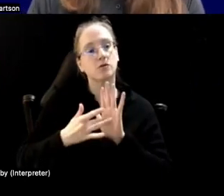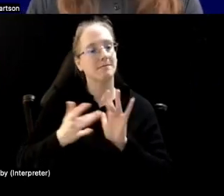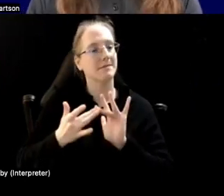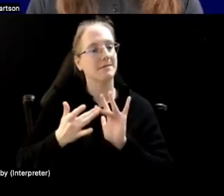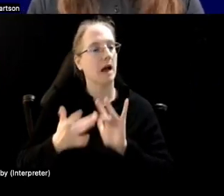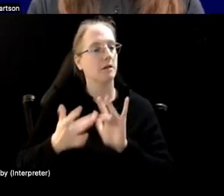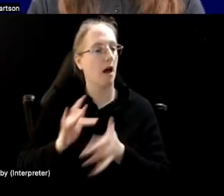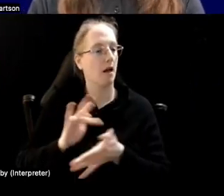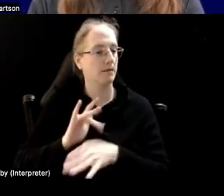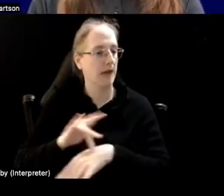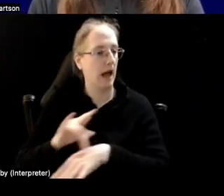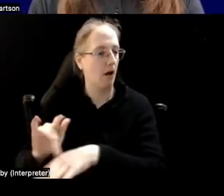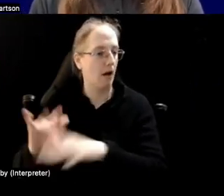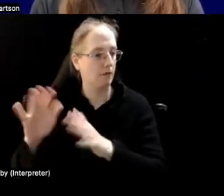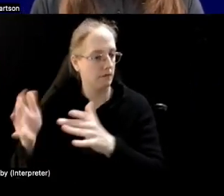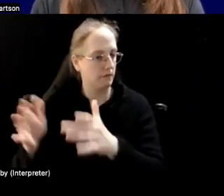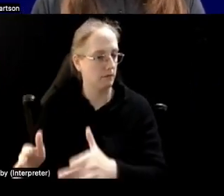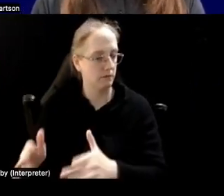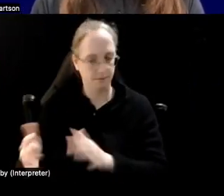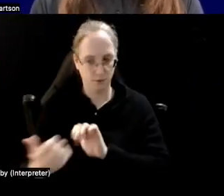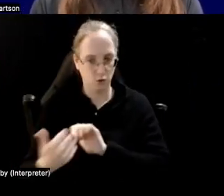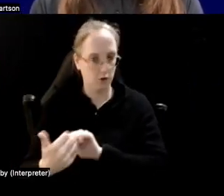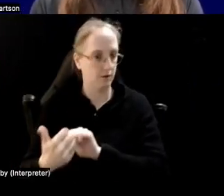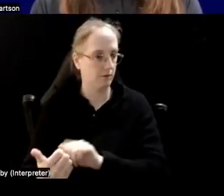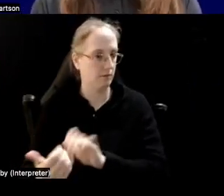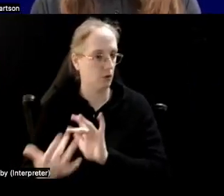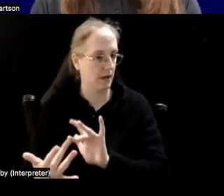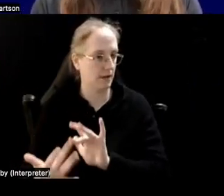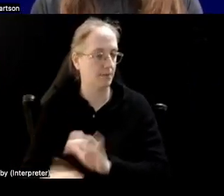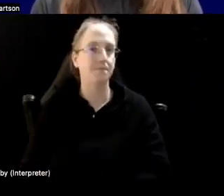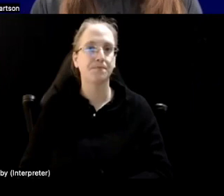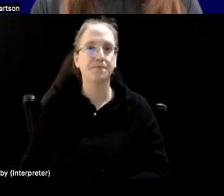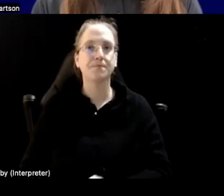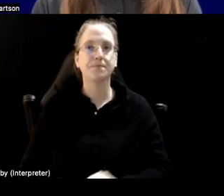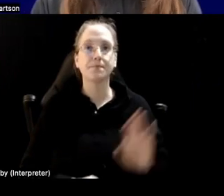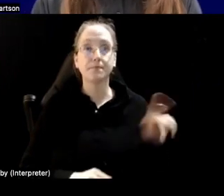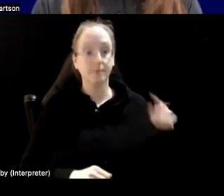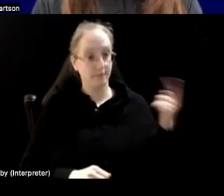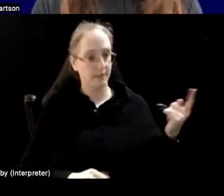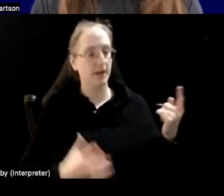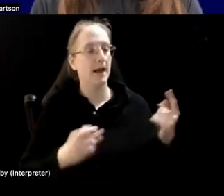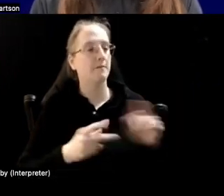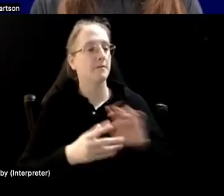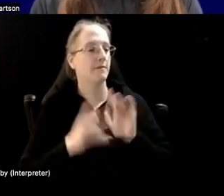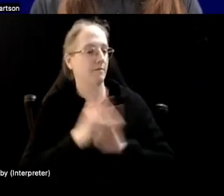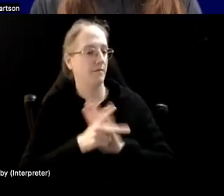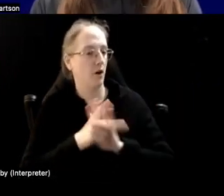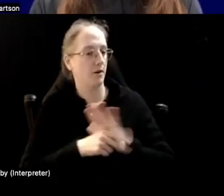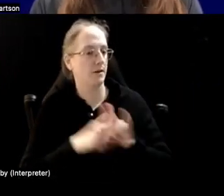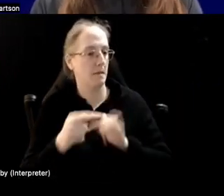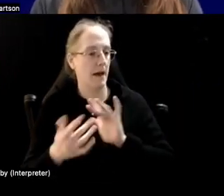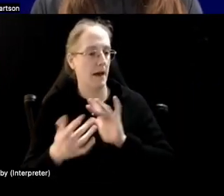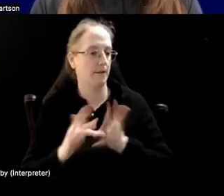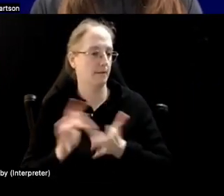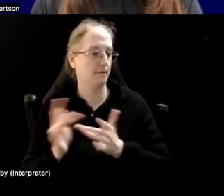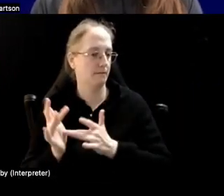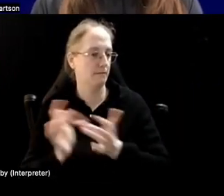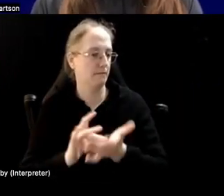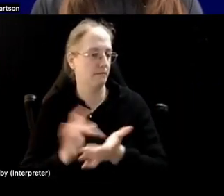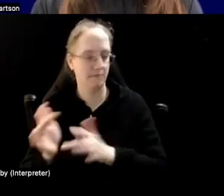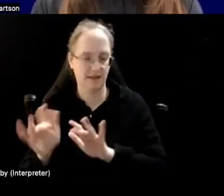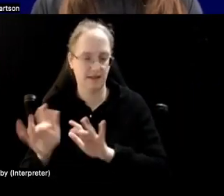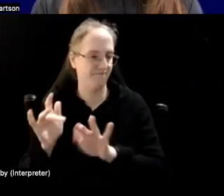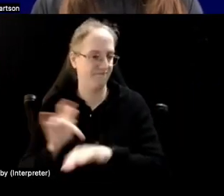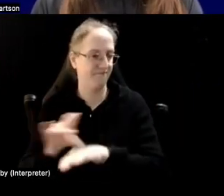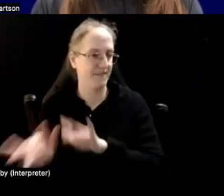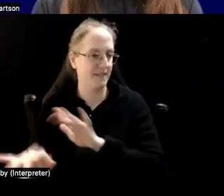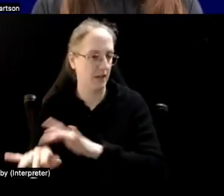So we have a couple of little videos of tactile attunement, but this video also includes some